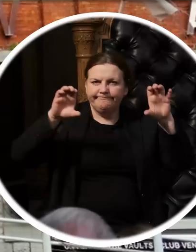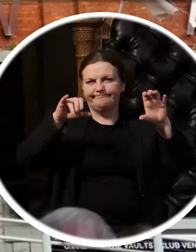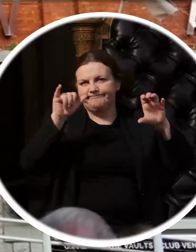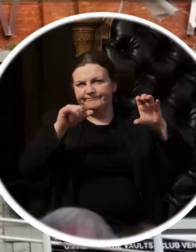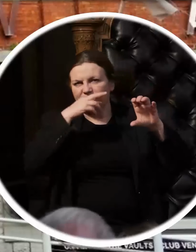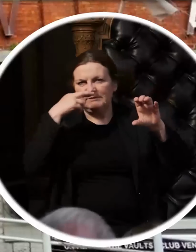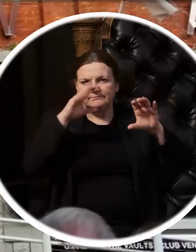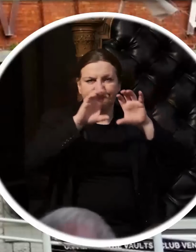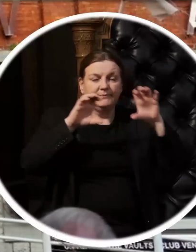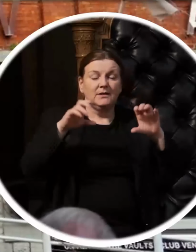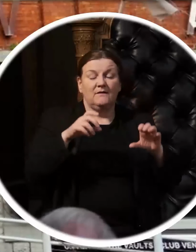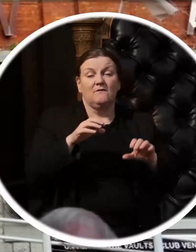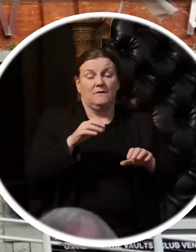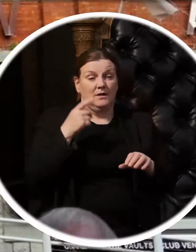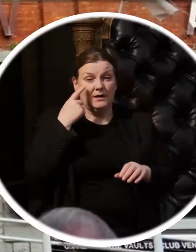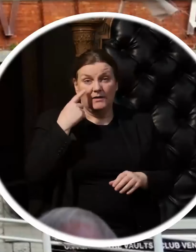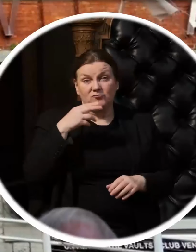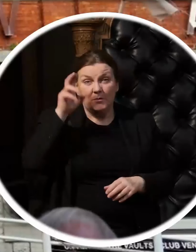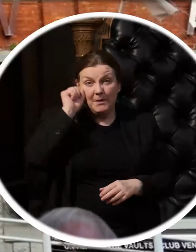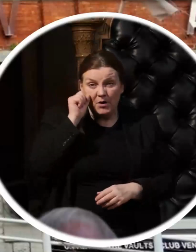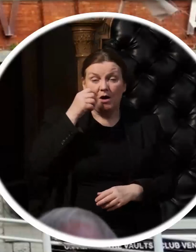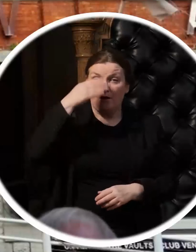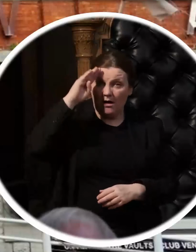And also to remember that Ireland was industrialised.